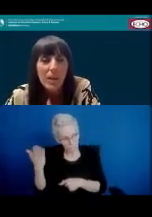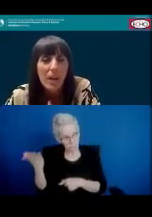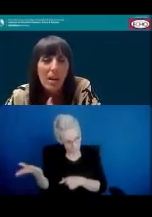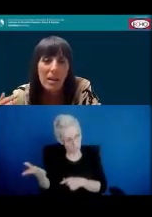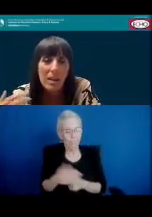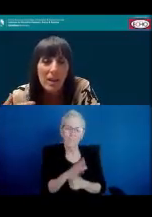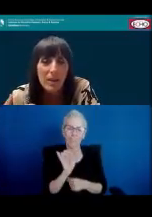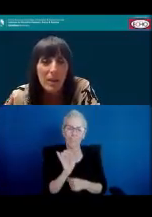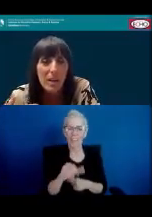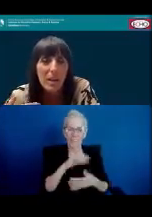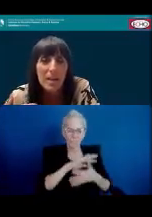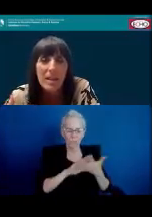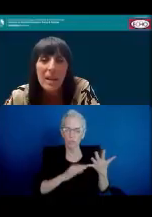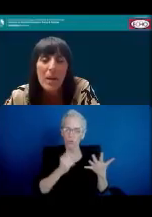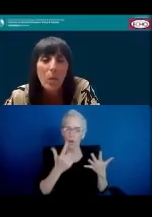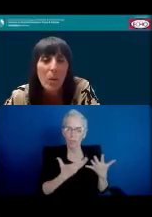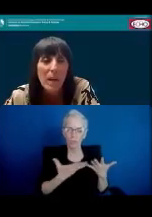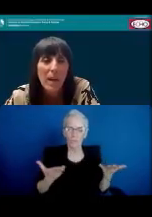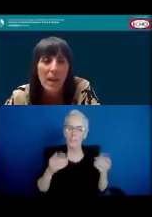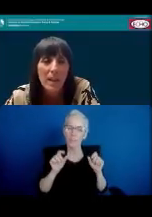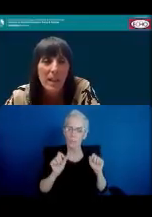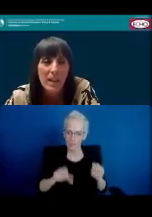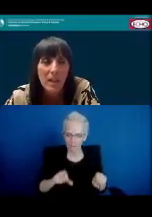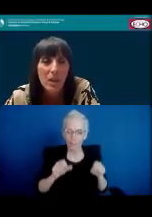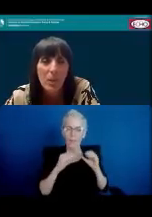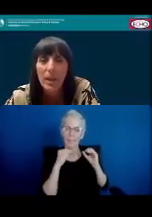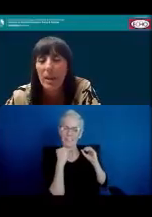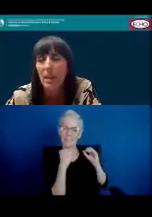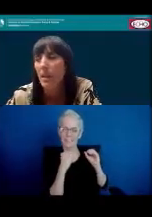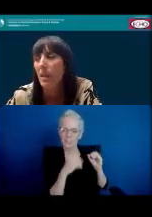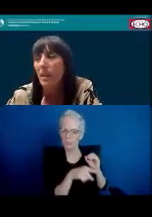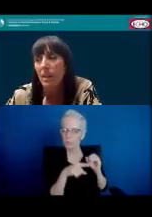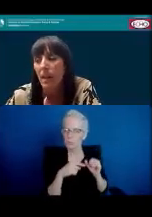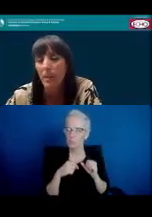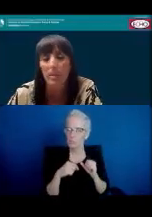are all of those things that we can teach within this type of